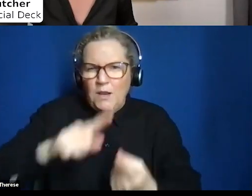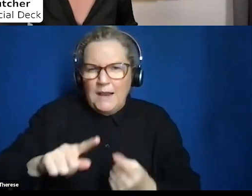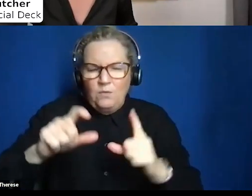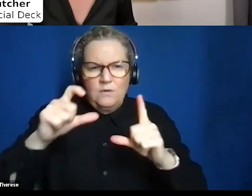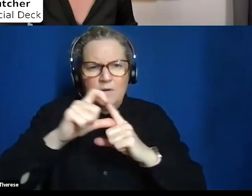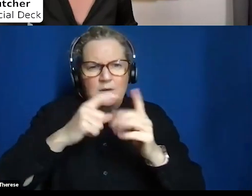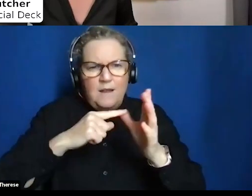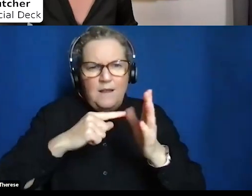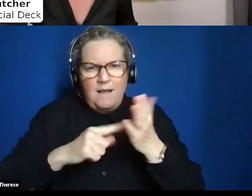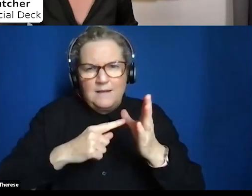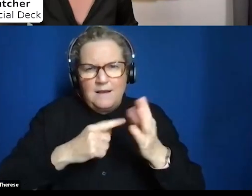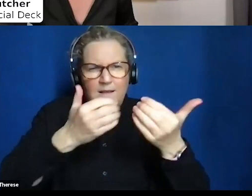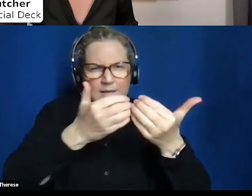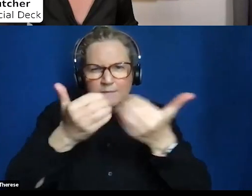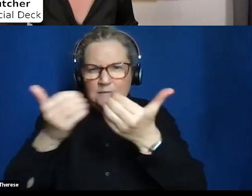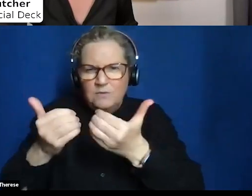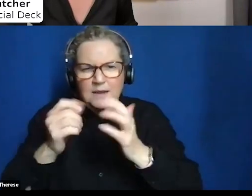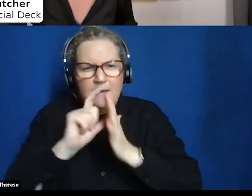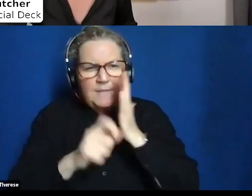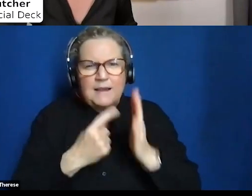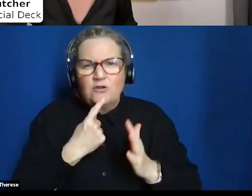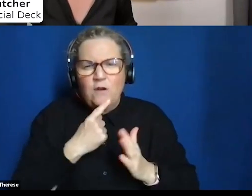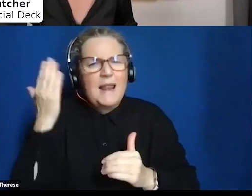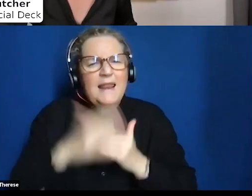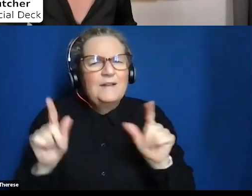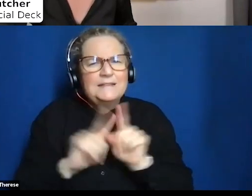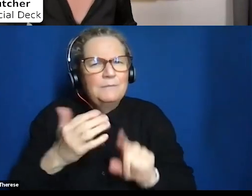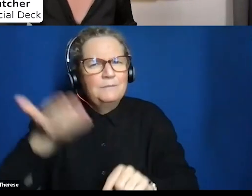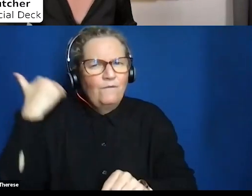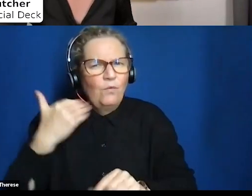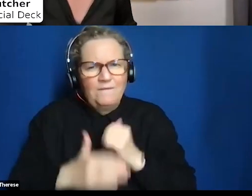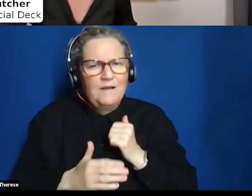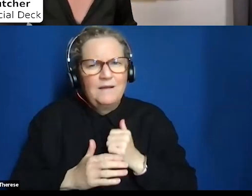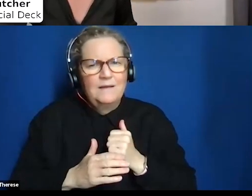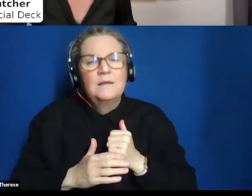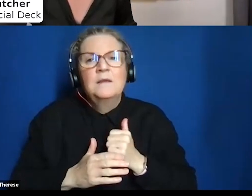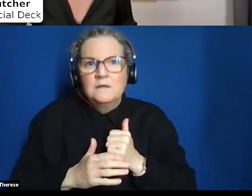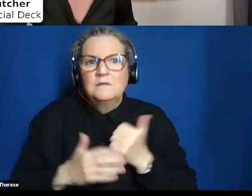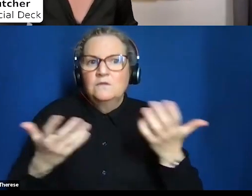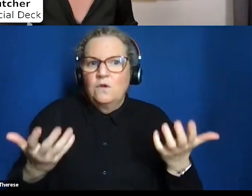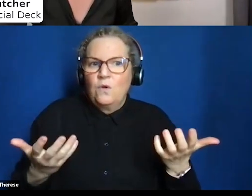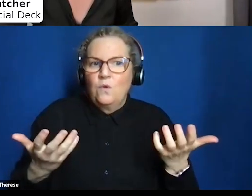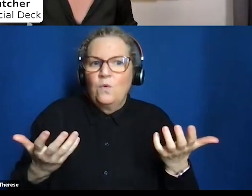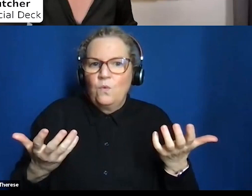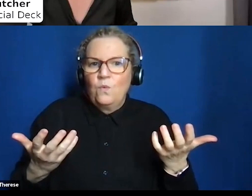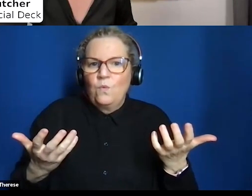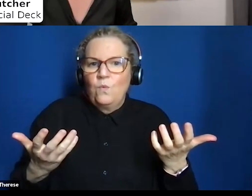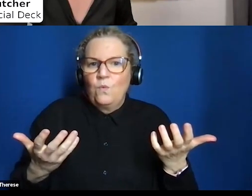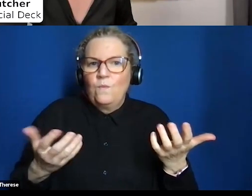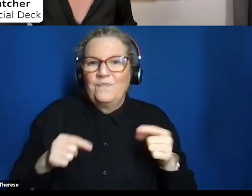by disability type in a way that hasn't been done before. And so it's slow, methodical, difficult